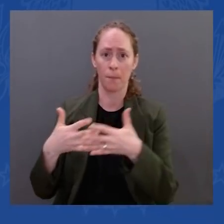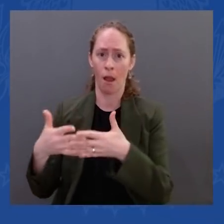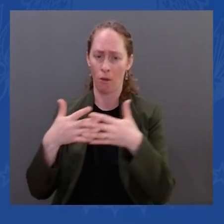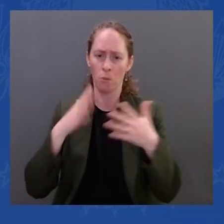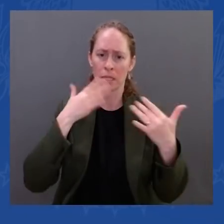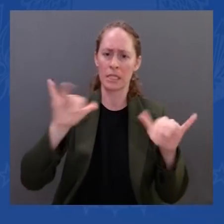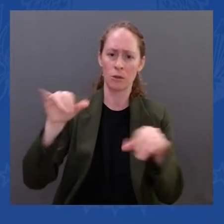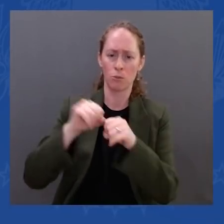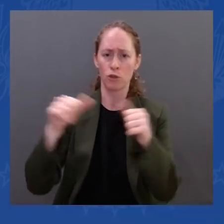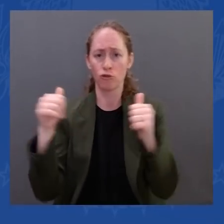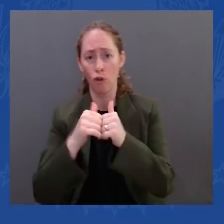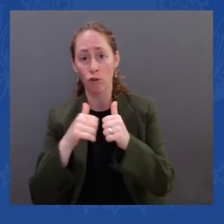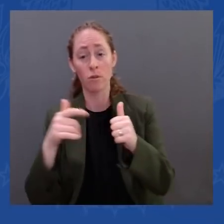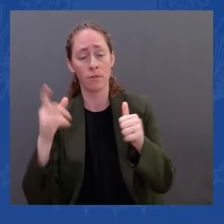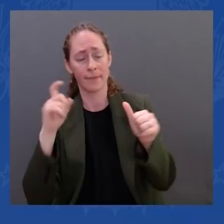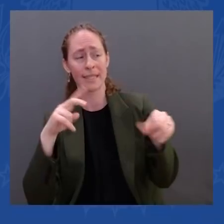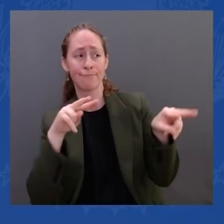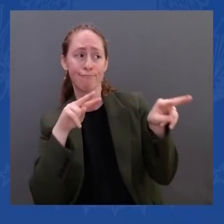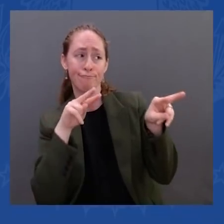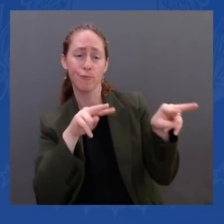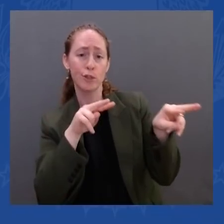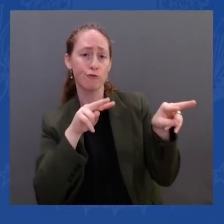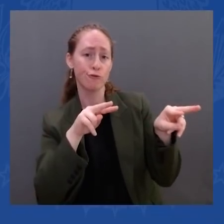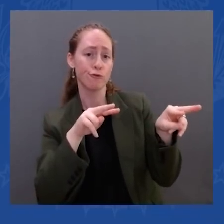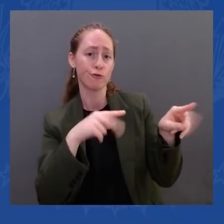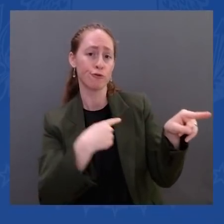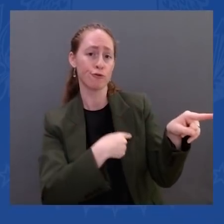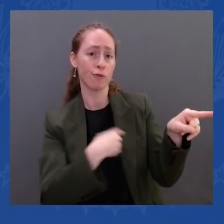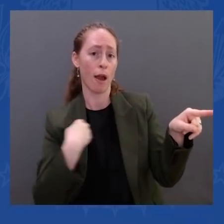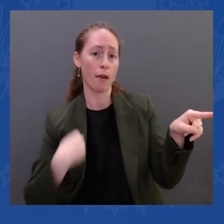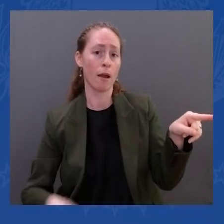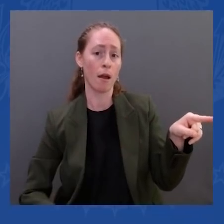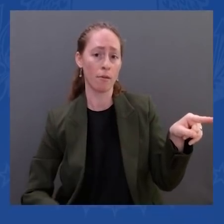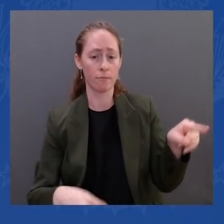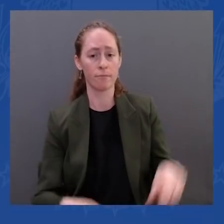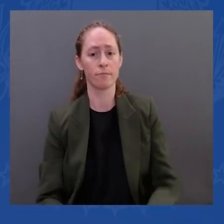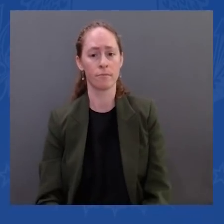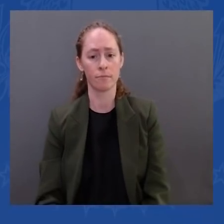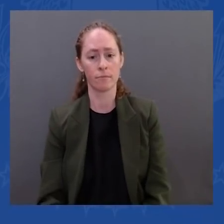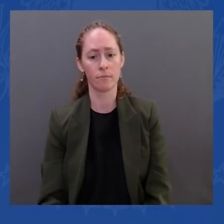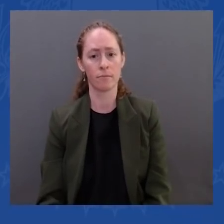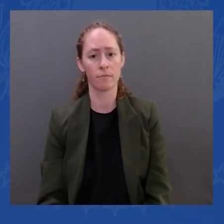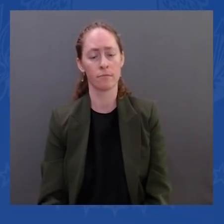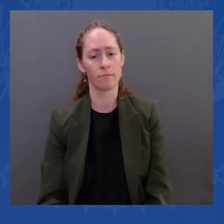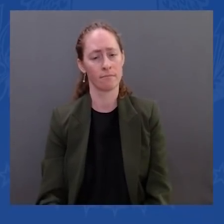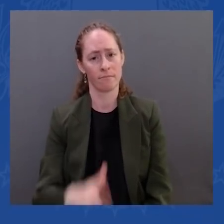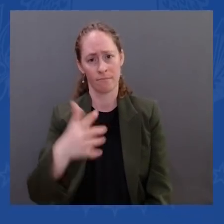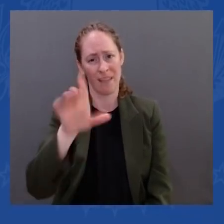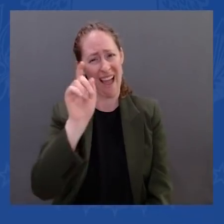persuade them to live up to their responsibilities to abide by international rules.